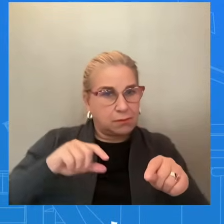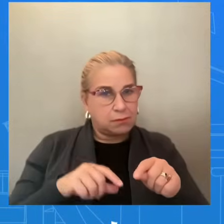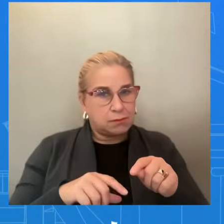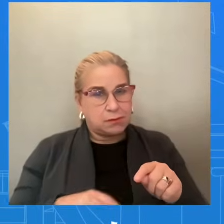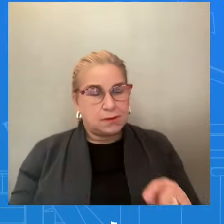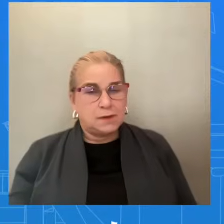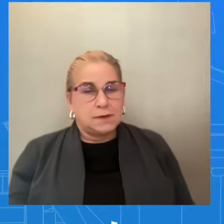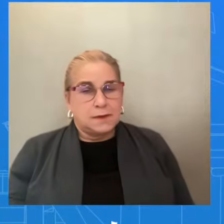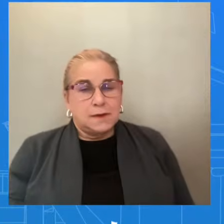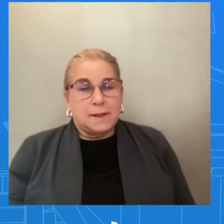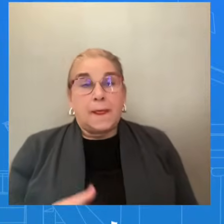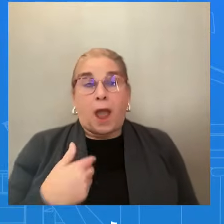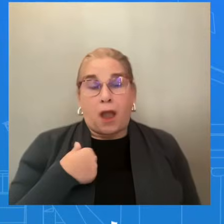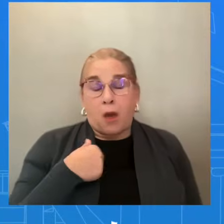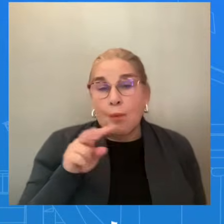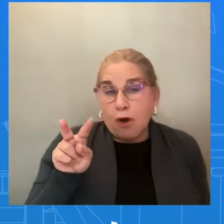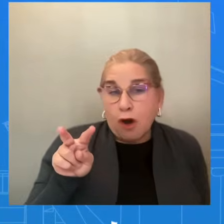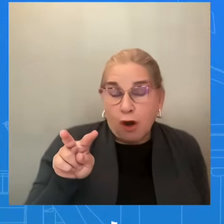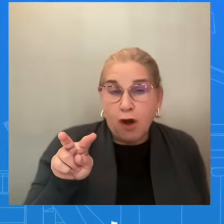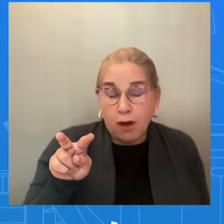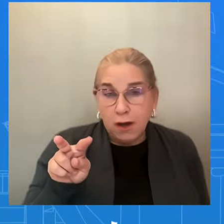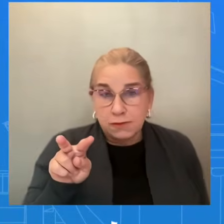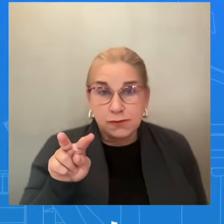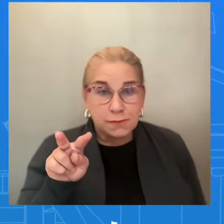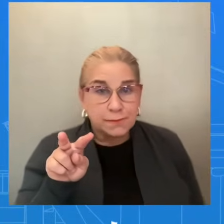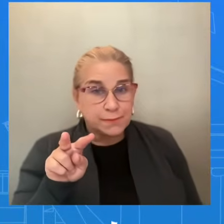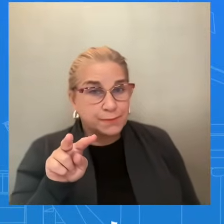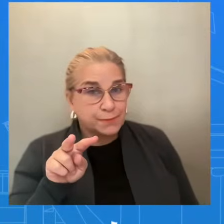Don’t have anything specific to read out on the current --